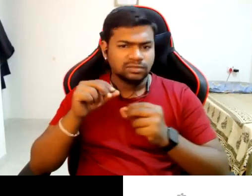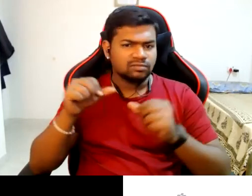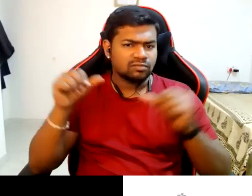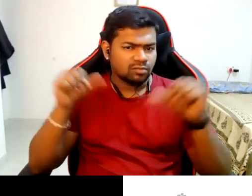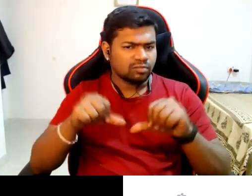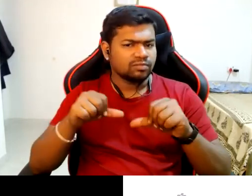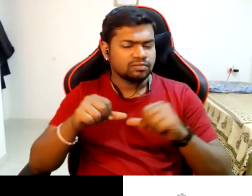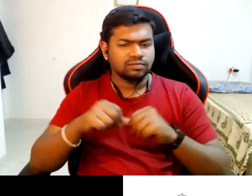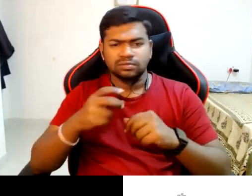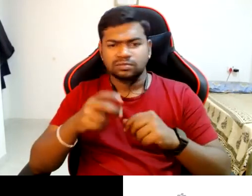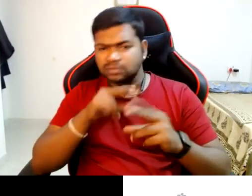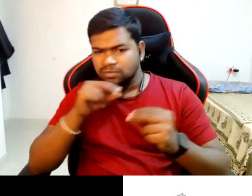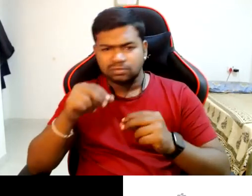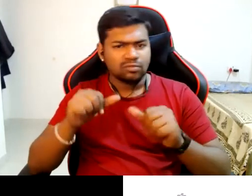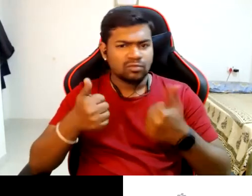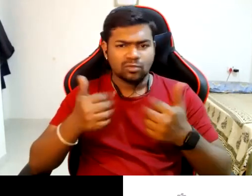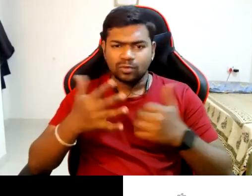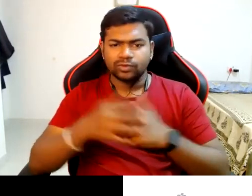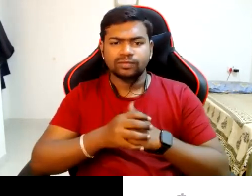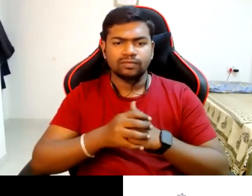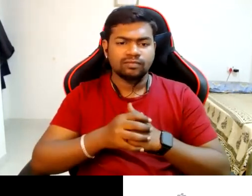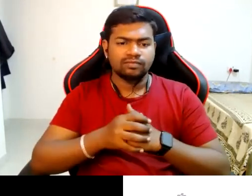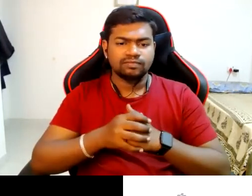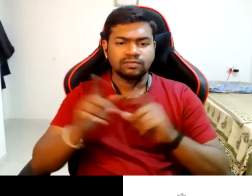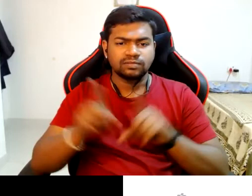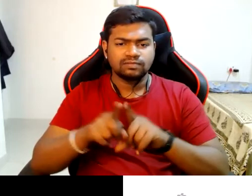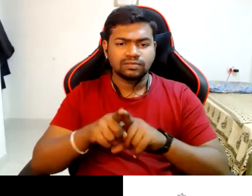so if there is something like a text to speech advance text to speech